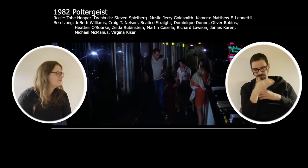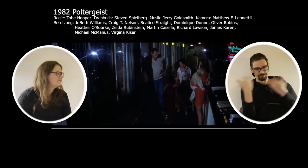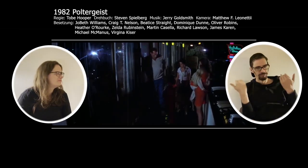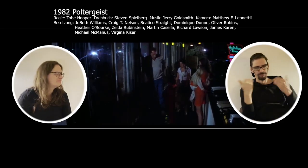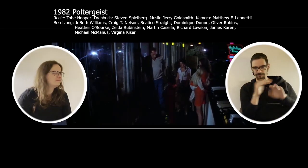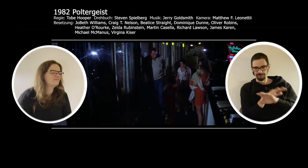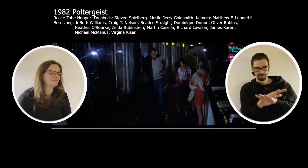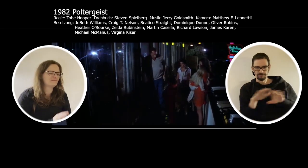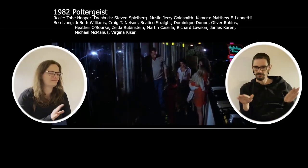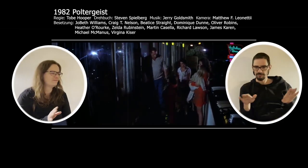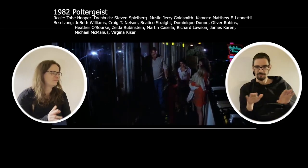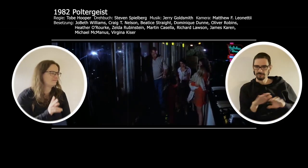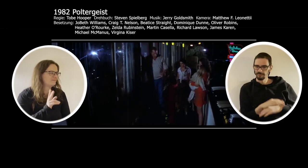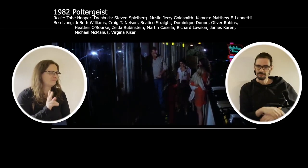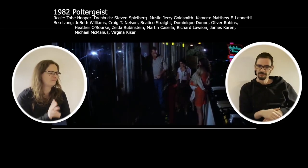Everyone has enough for the day.